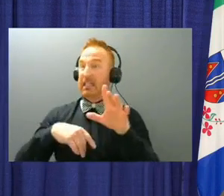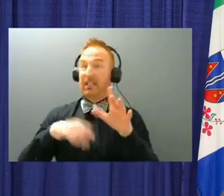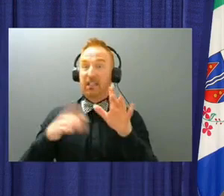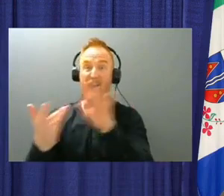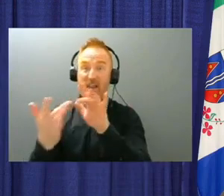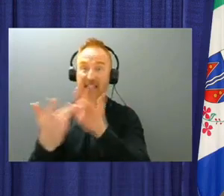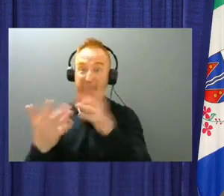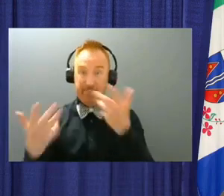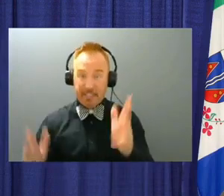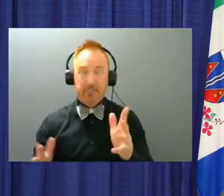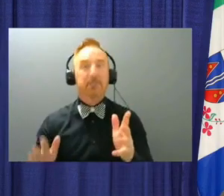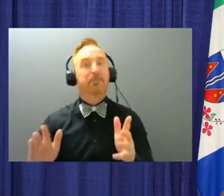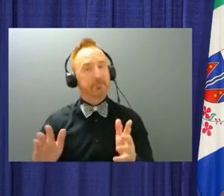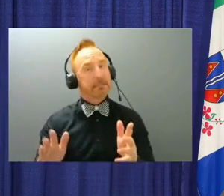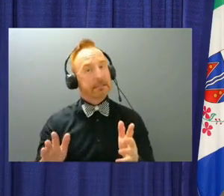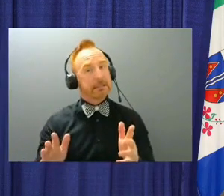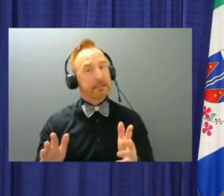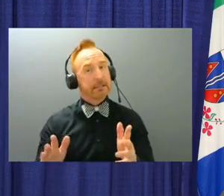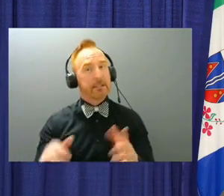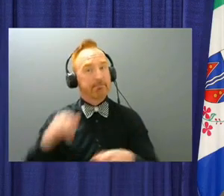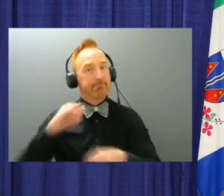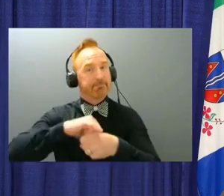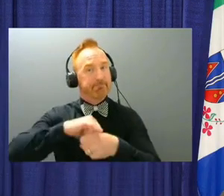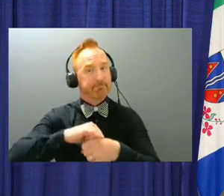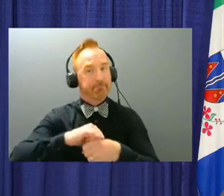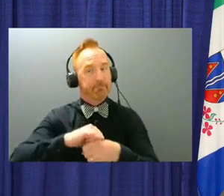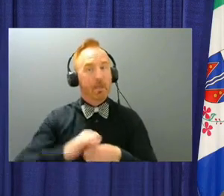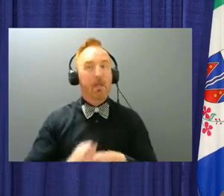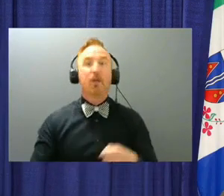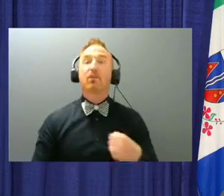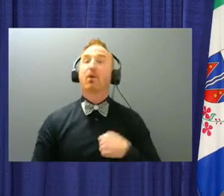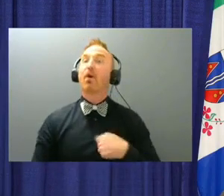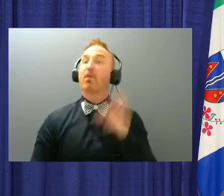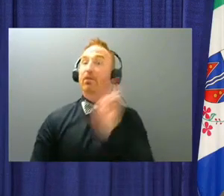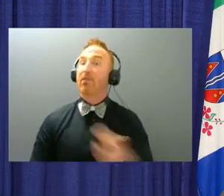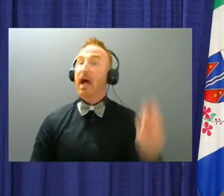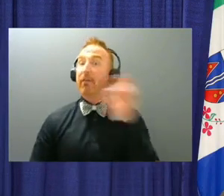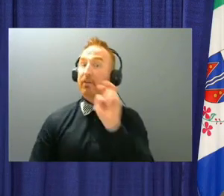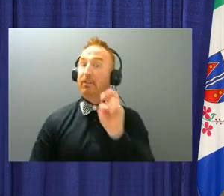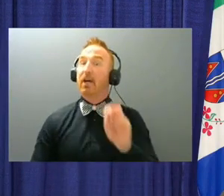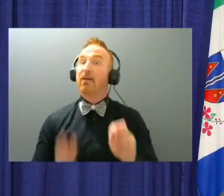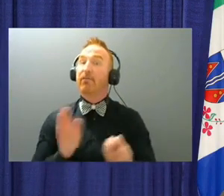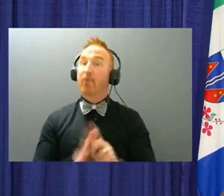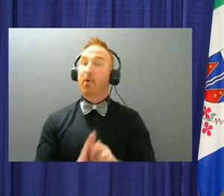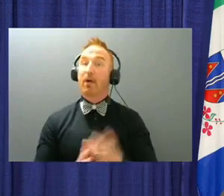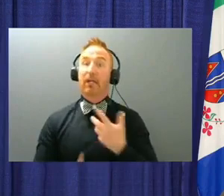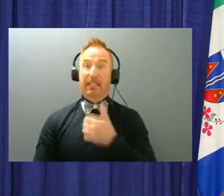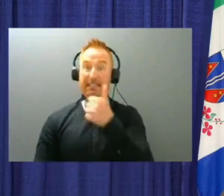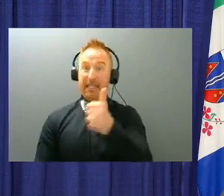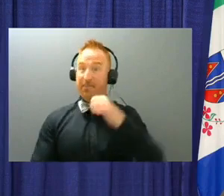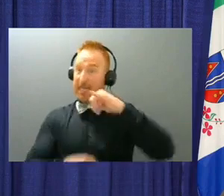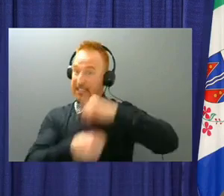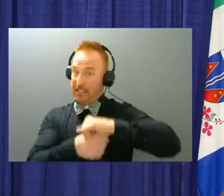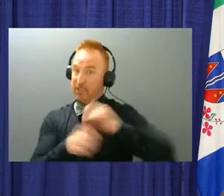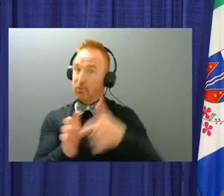those who have travelled from those places that we are asking for self isolation requirements